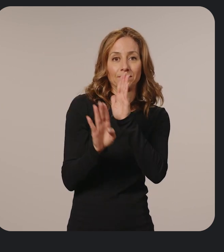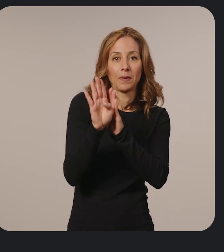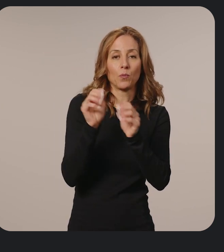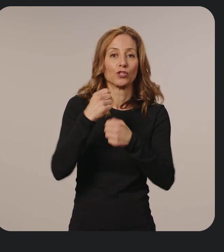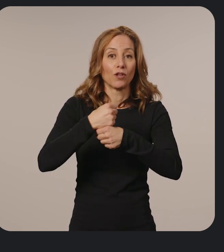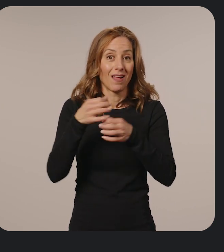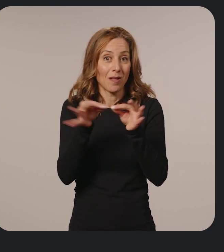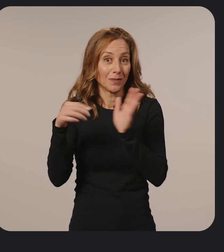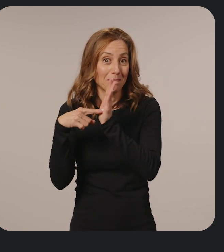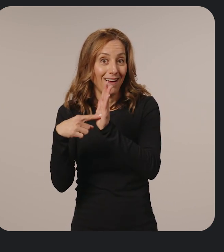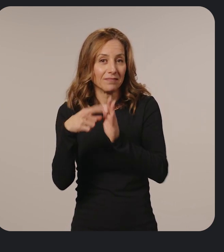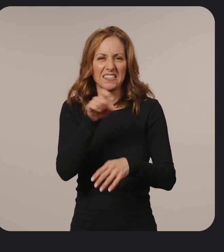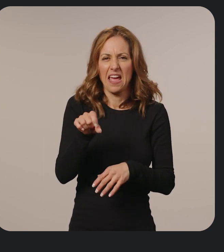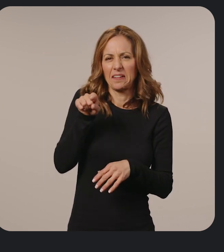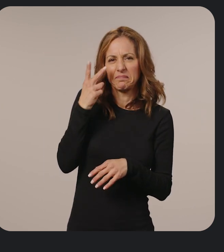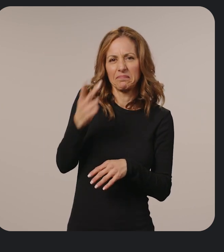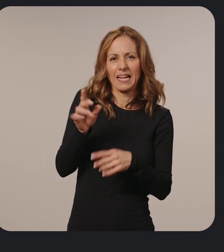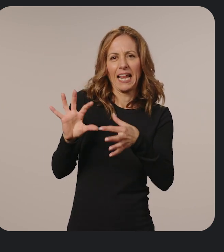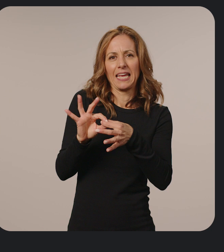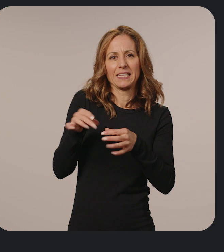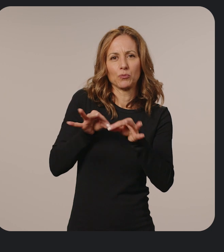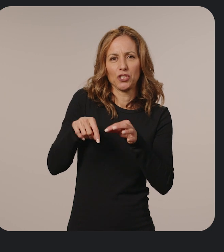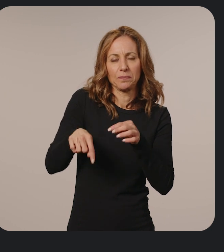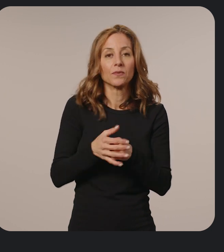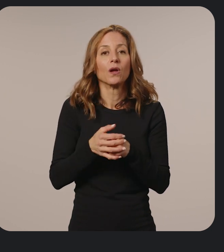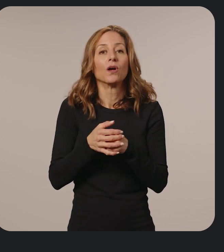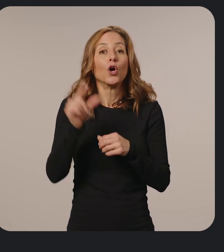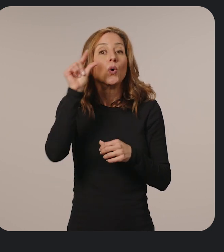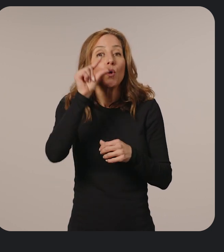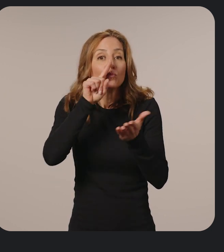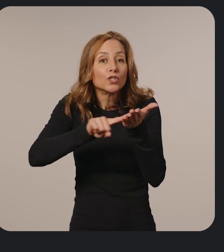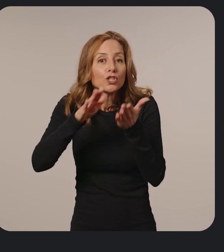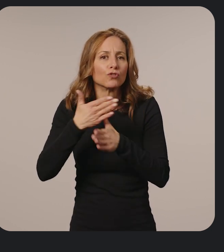below where Google researchers share what they've learned from building our models.